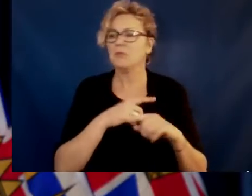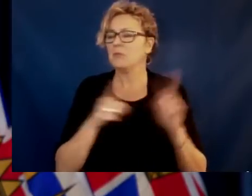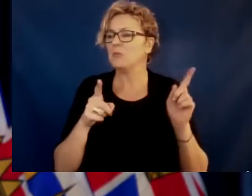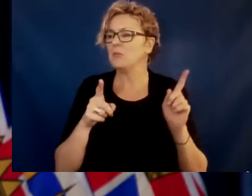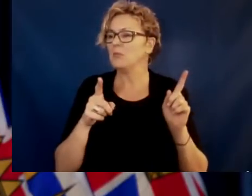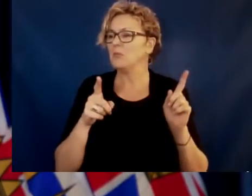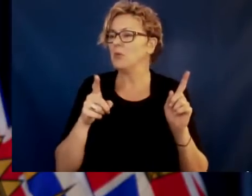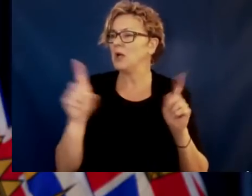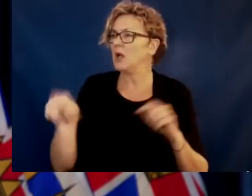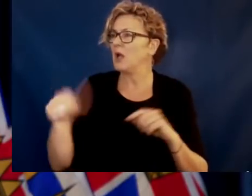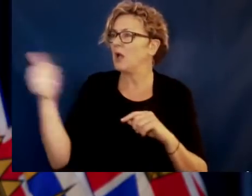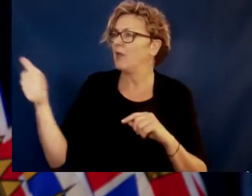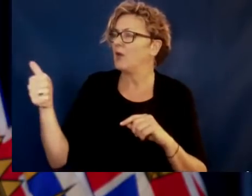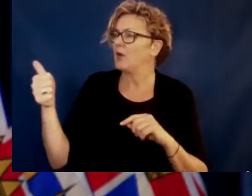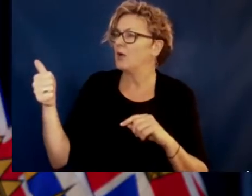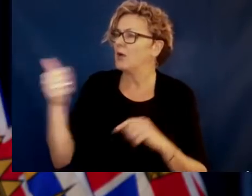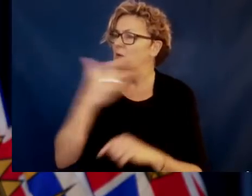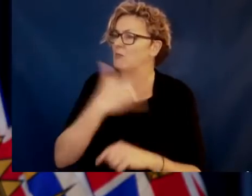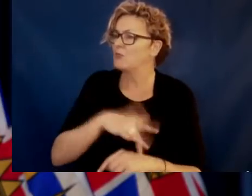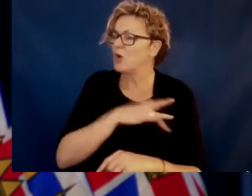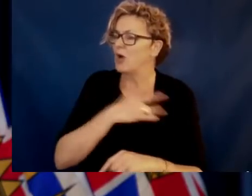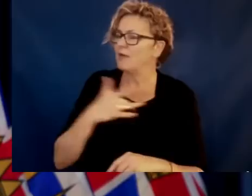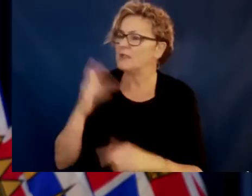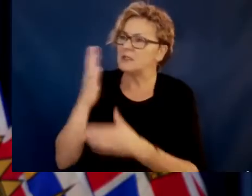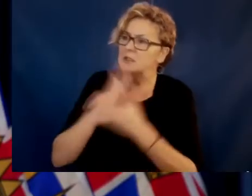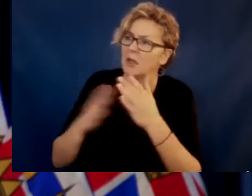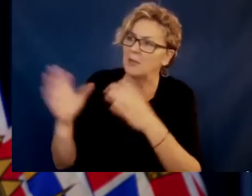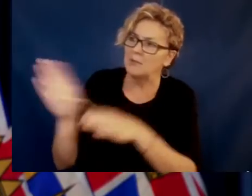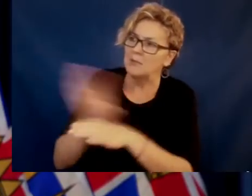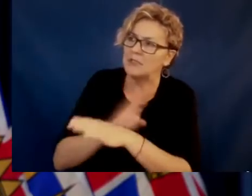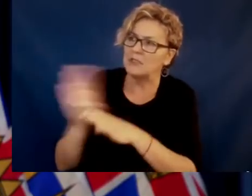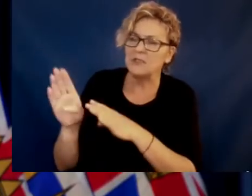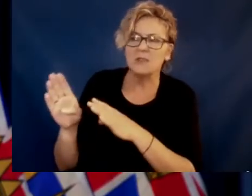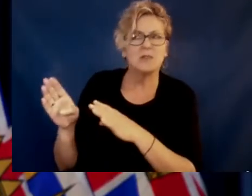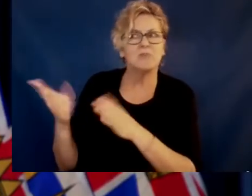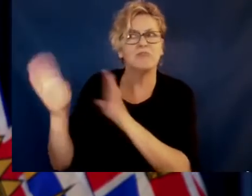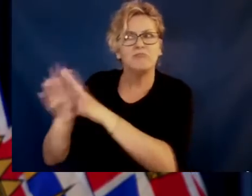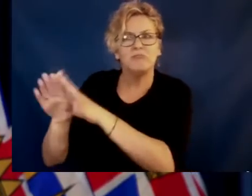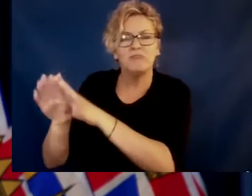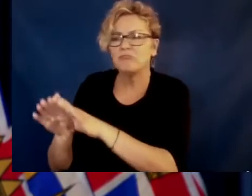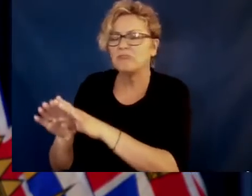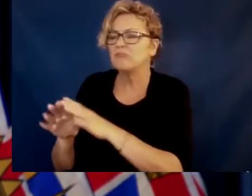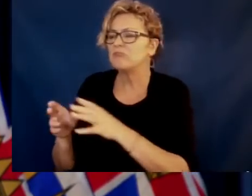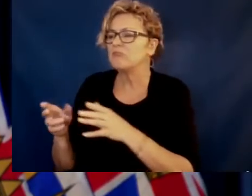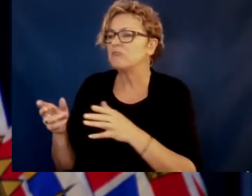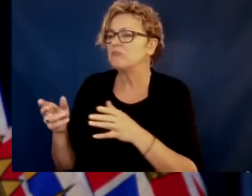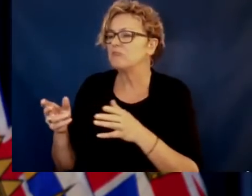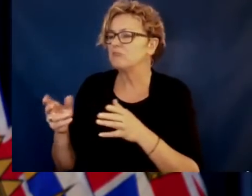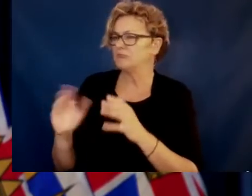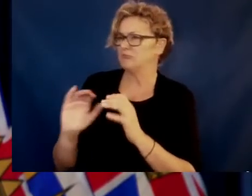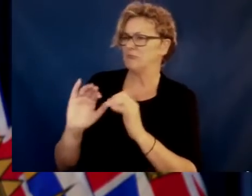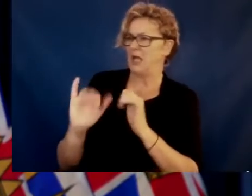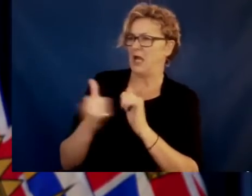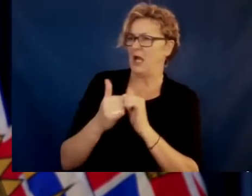that one that I've just described. I've said this many times over the last few months,